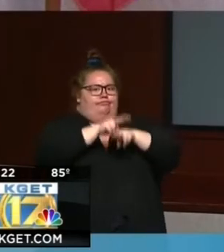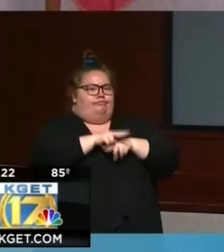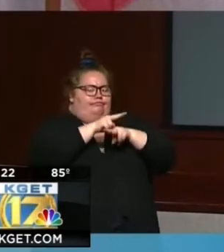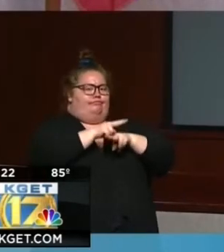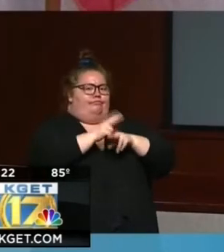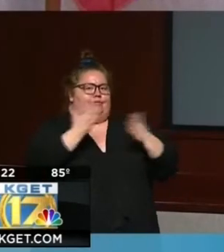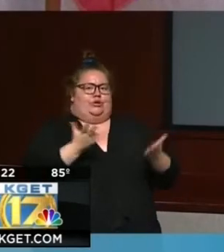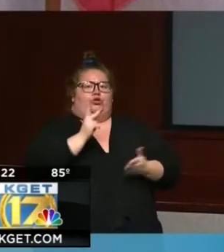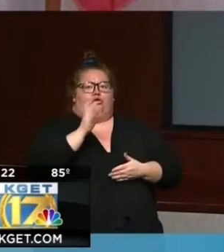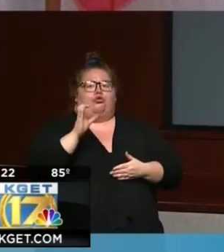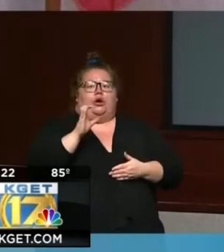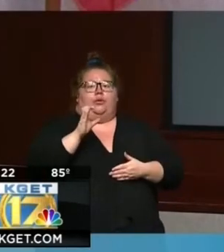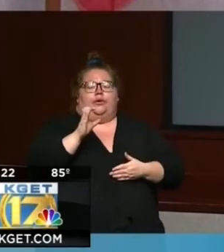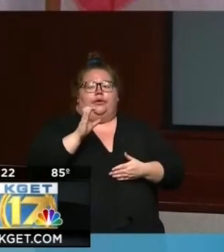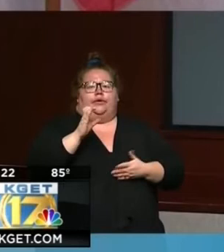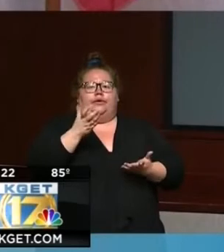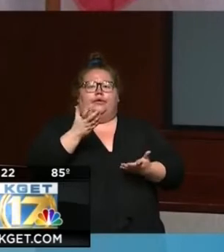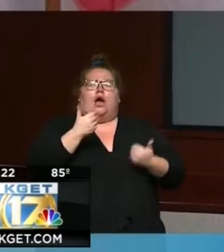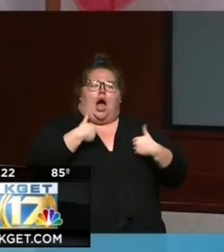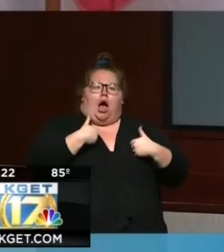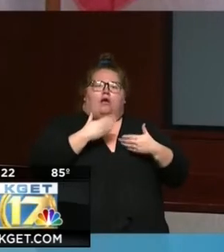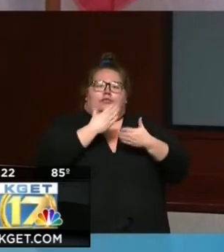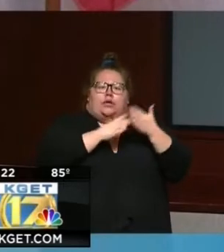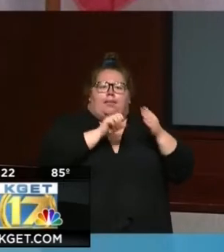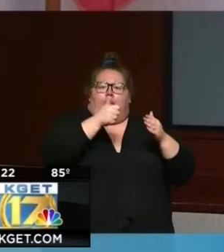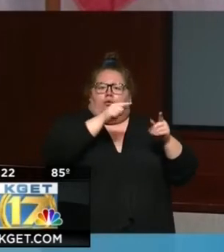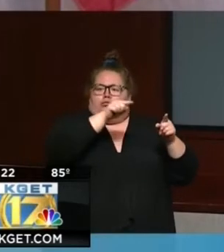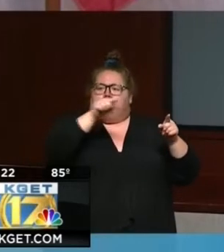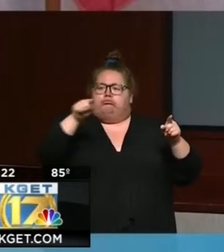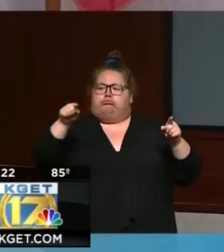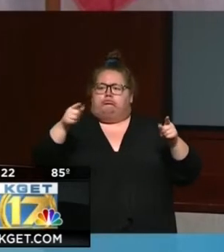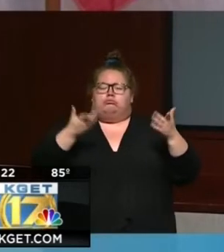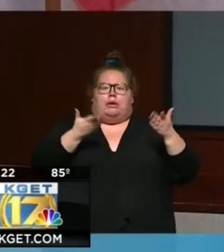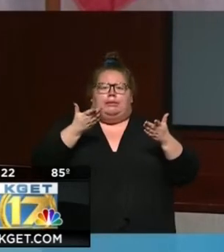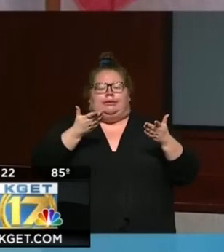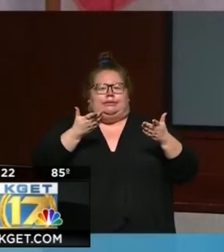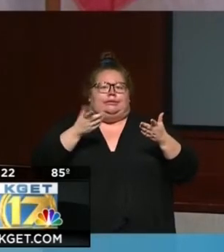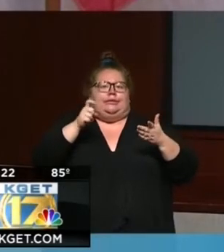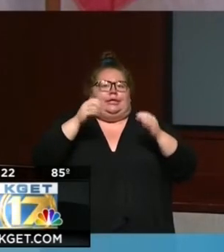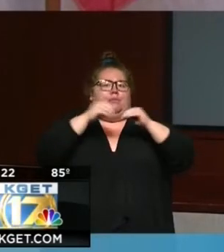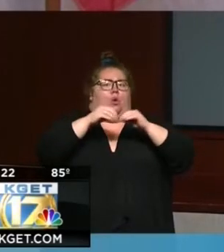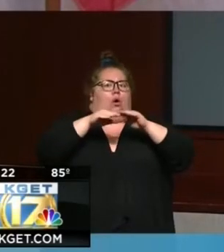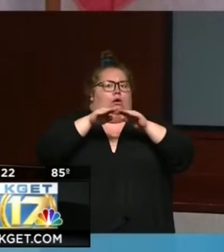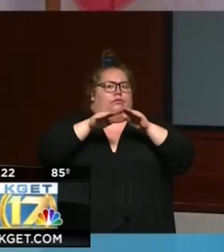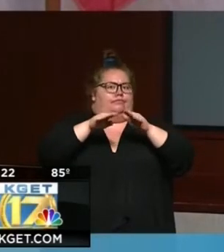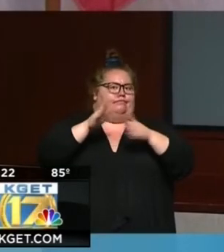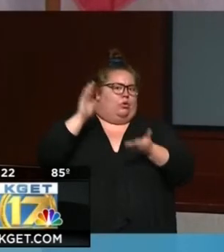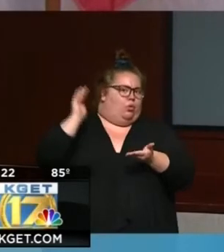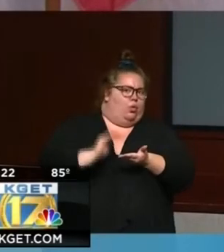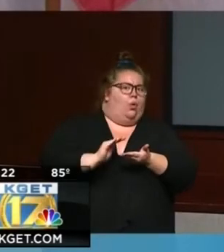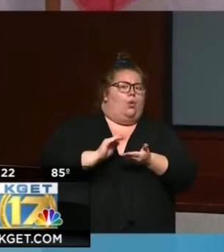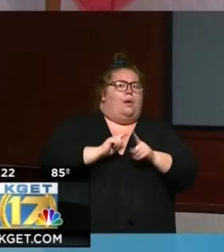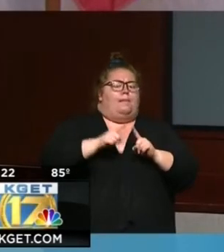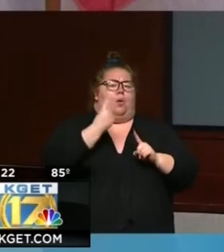THIS MONITORING LIST. WE HAVE BEEN ON MONDAY THE MONITORING LIST UNDER THAT PARTICULAR CATEGORY. THERE HAVE BEEN OTHER TIMES WE